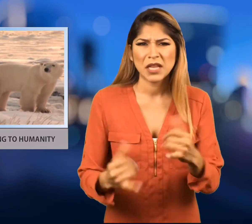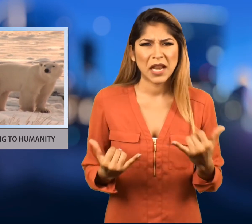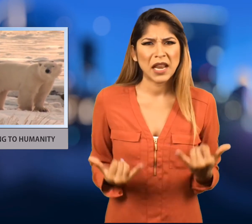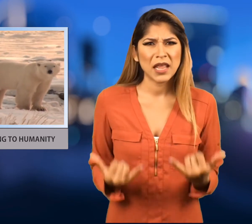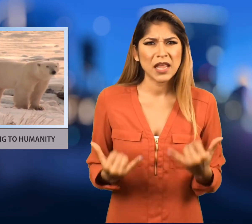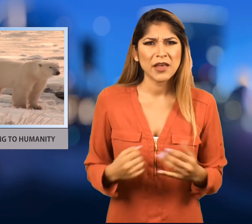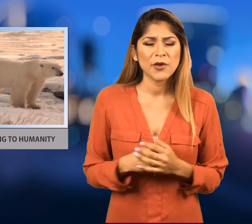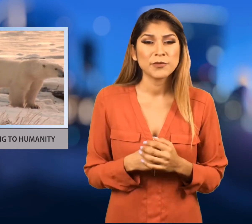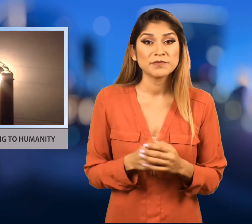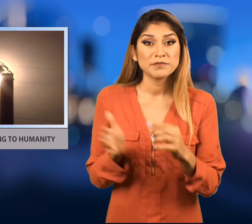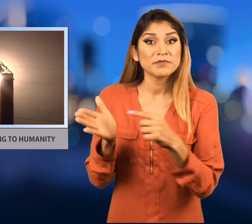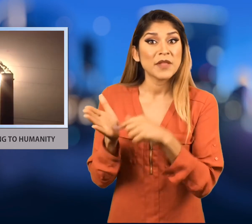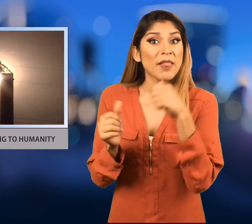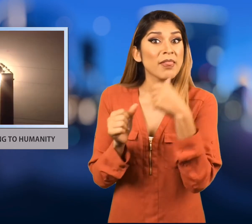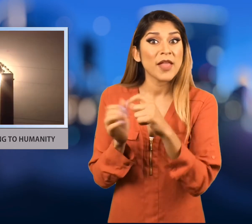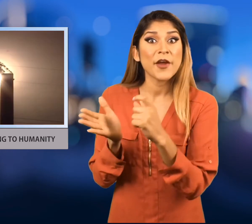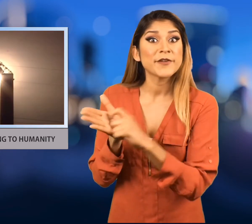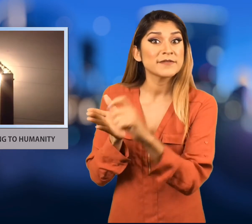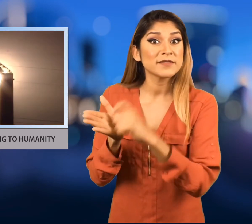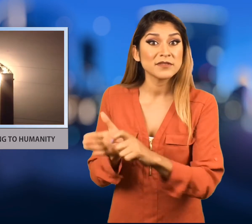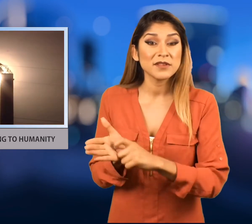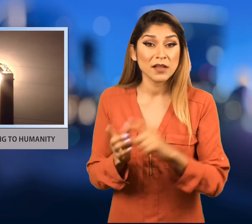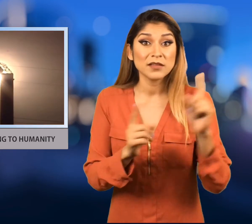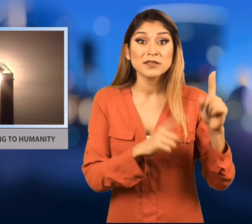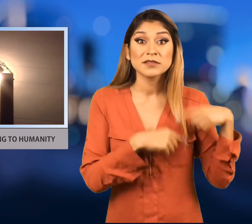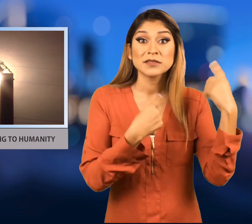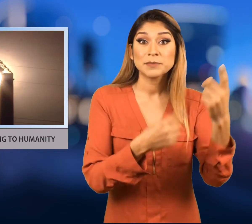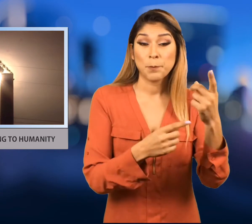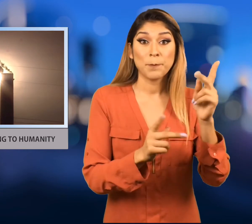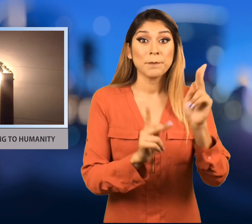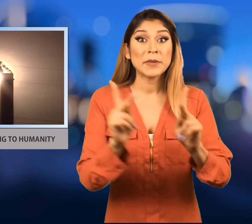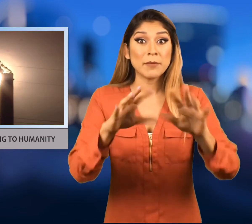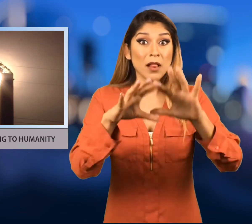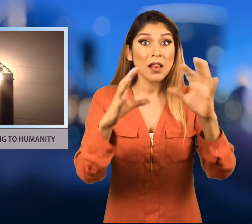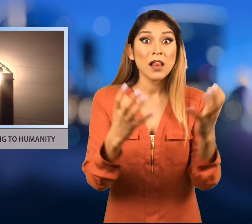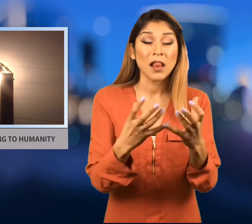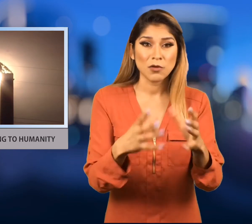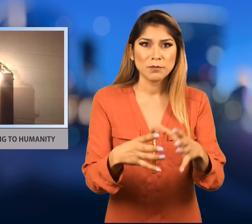This follow up letter notes that since that time the population has grown